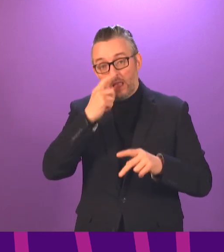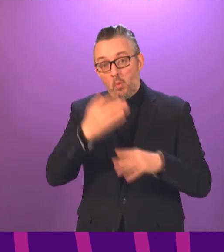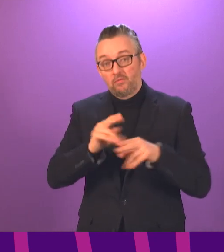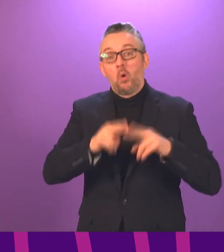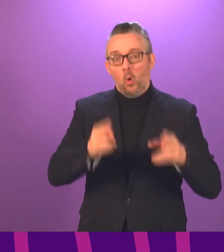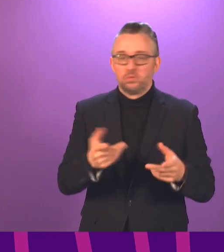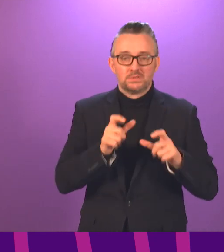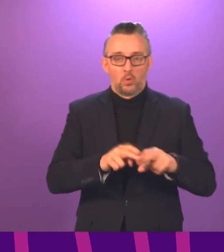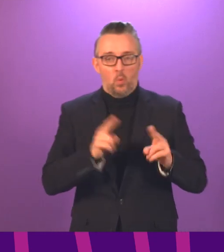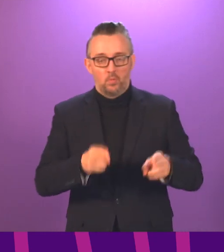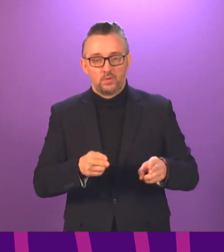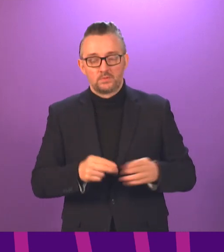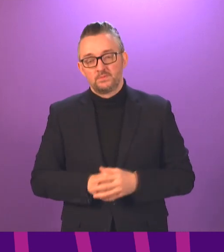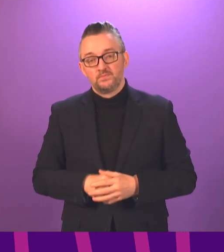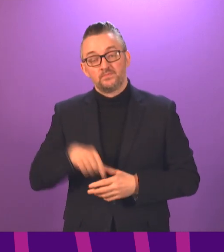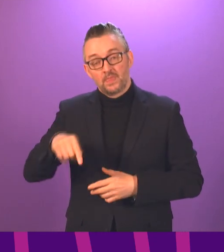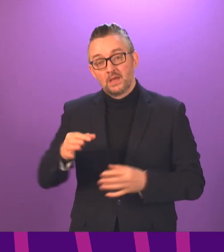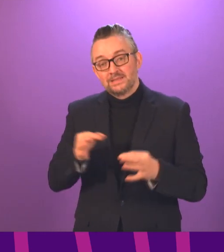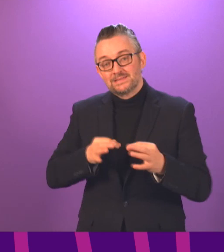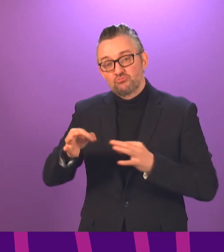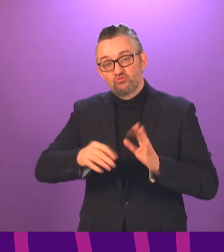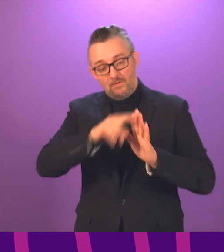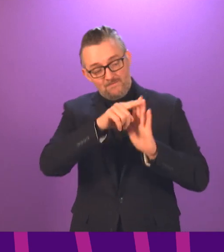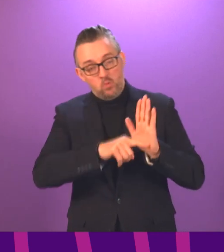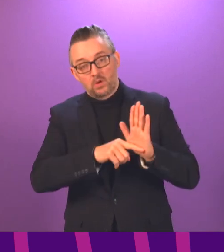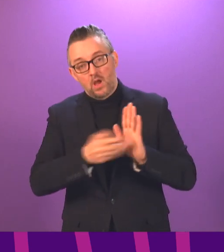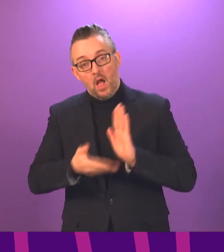The update to the strategic framework that was published last week sets out a plan for the